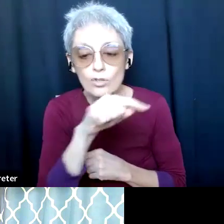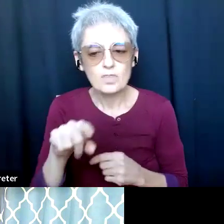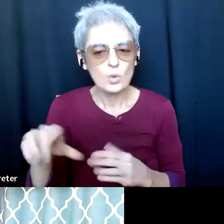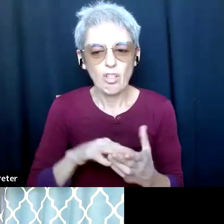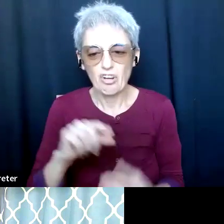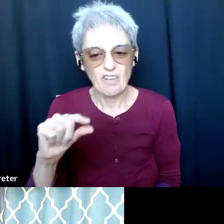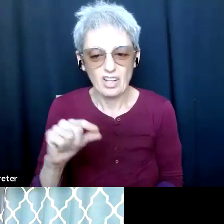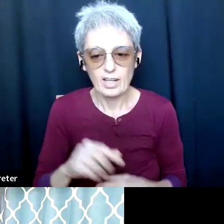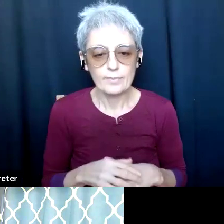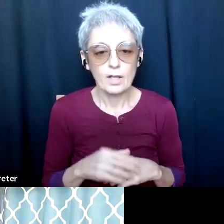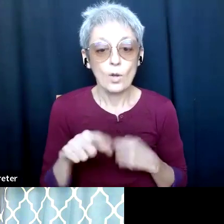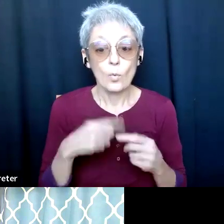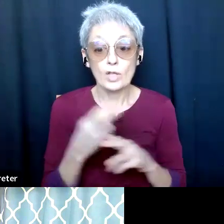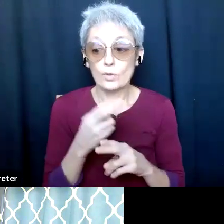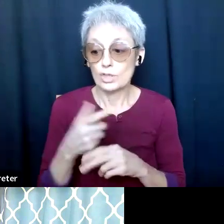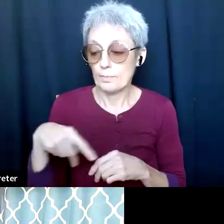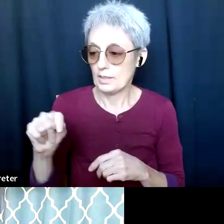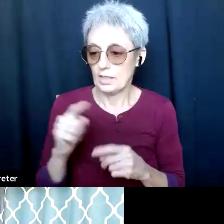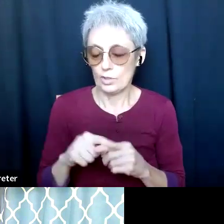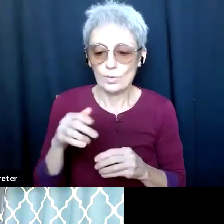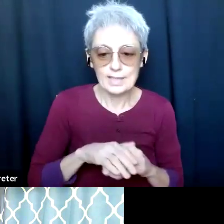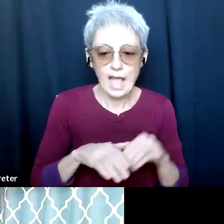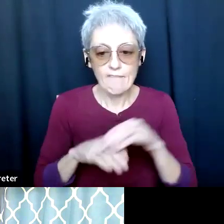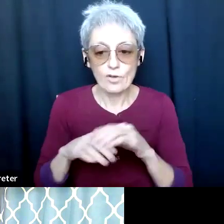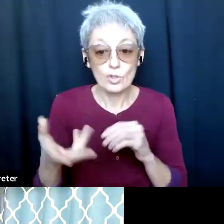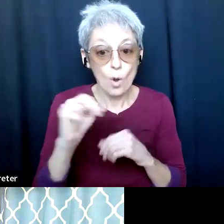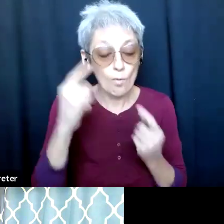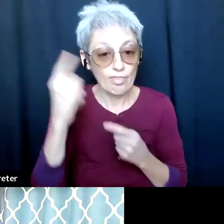could also be influenced by attention/distraction sensitivity."